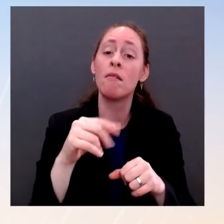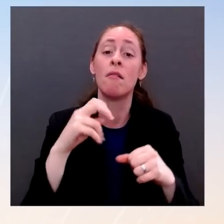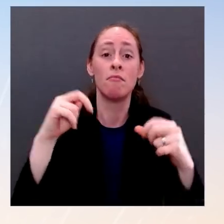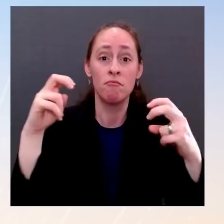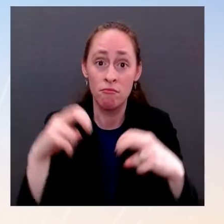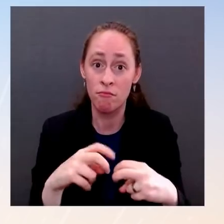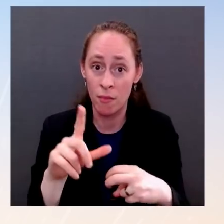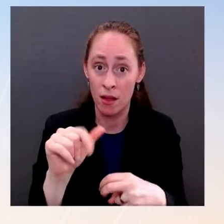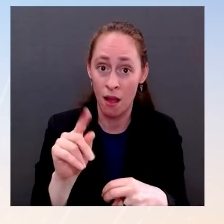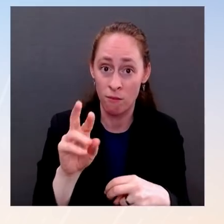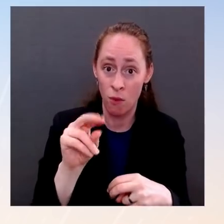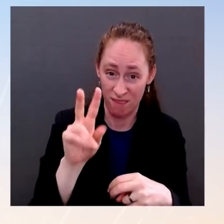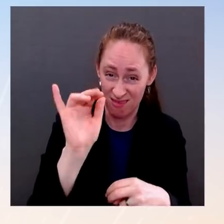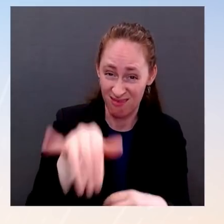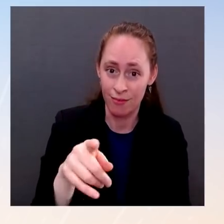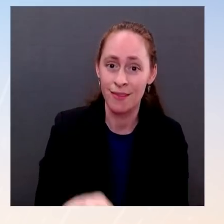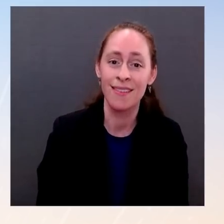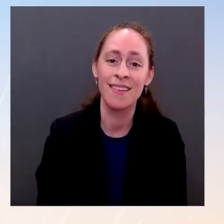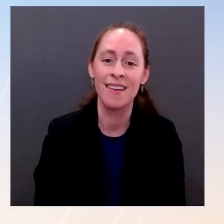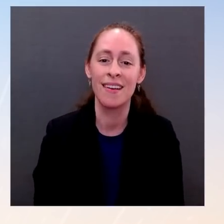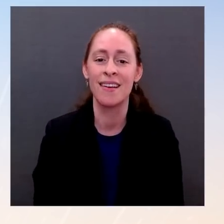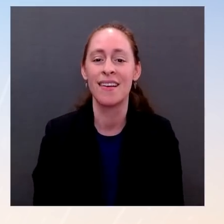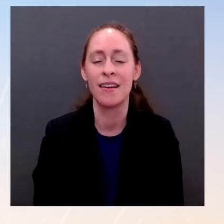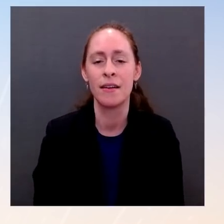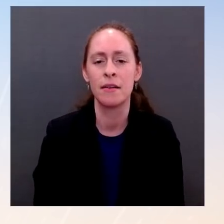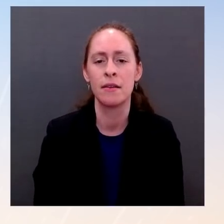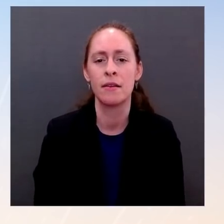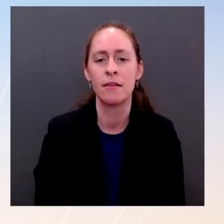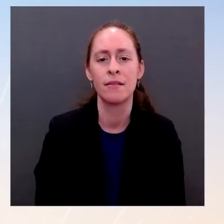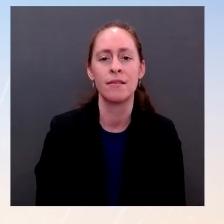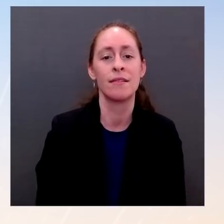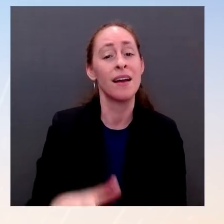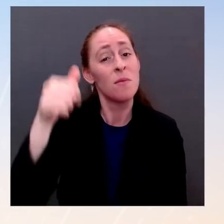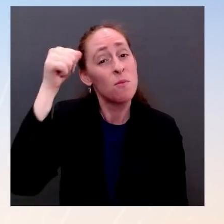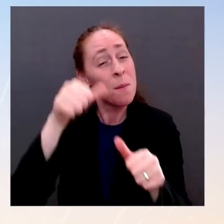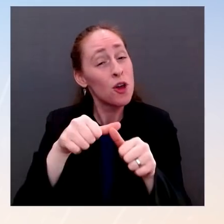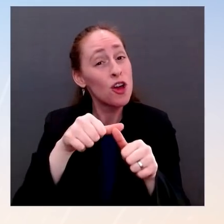And so, we continue to believe that they are positioned to invade Ukraine.